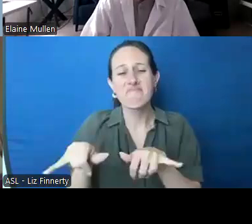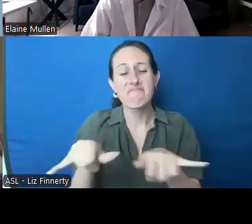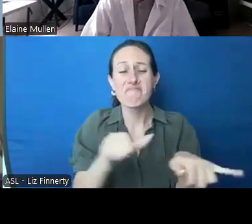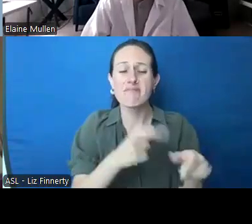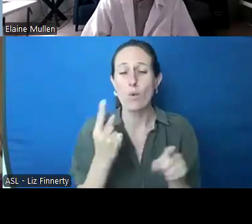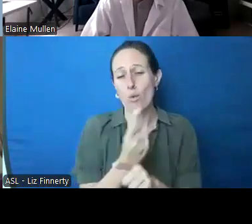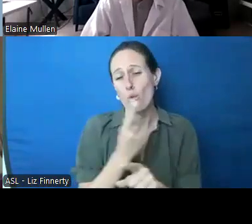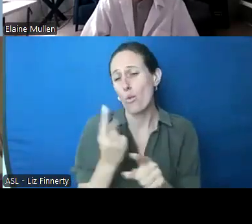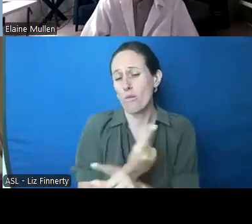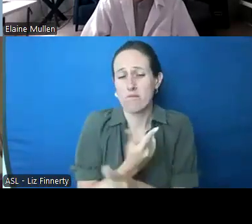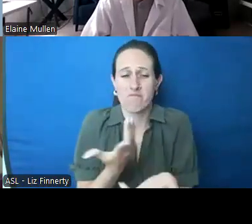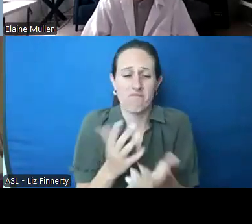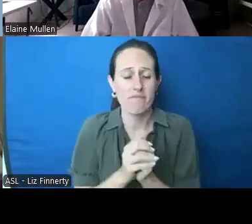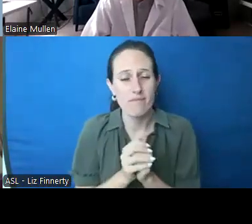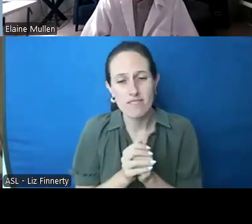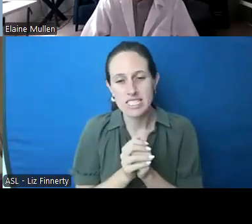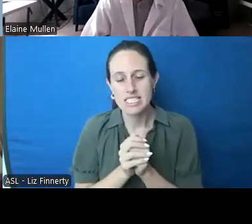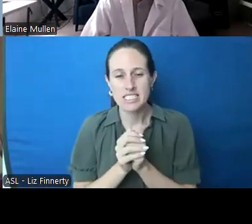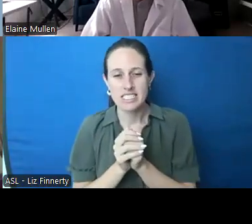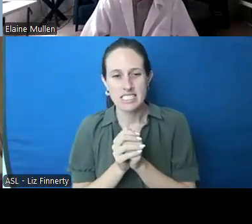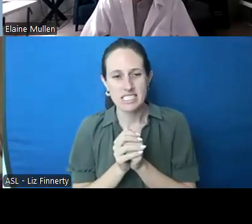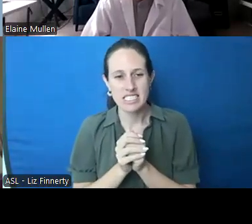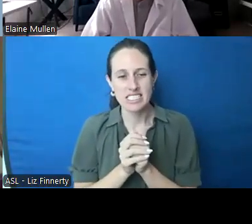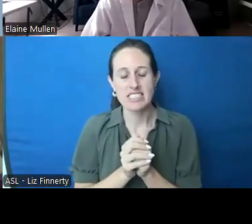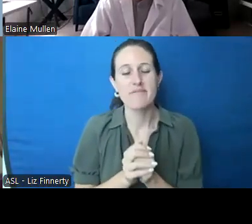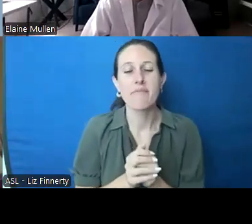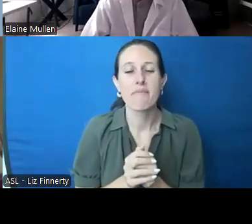think that you know, that's also because I work with some really